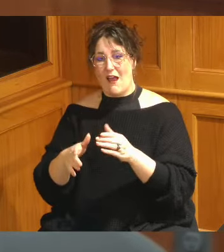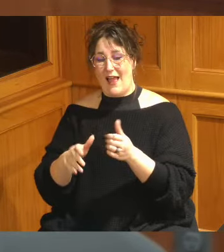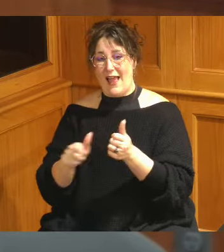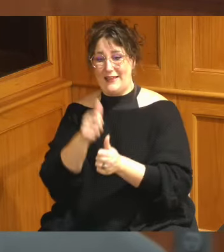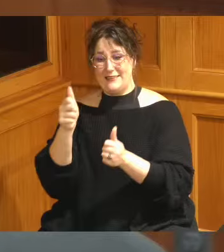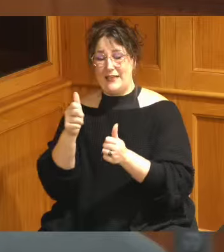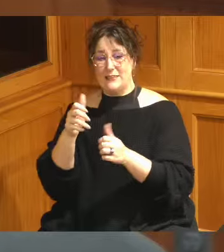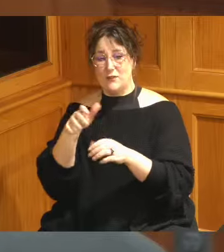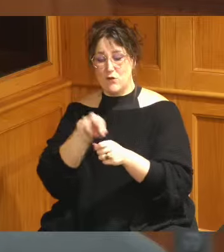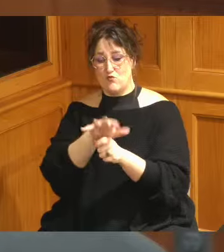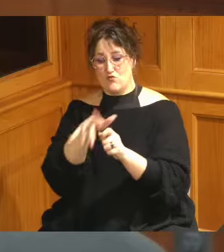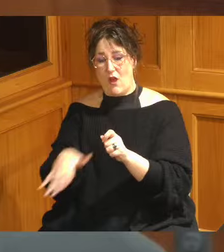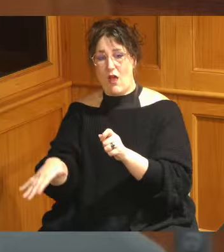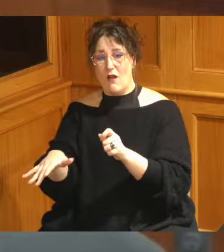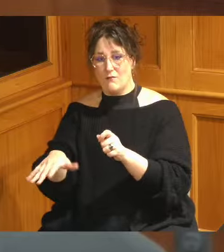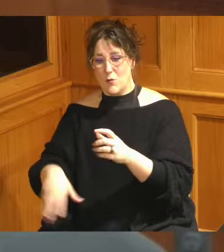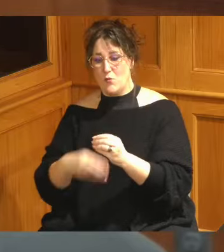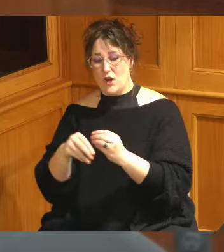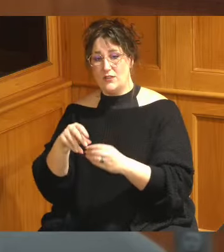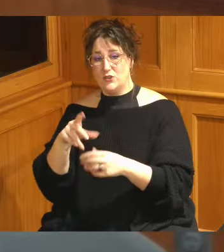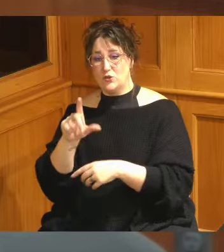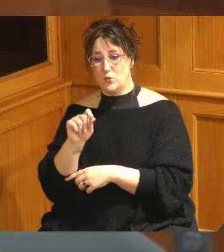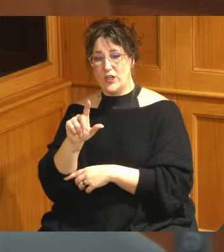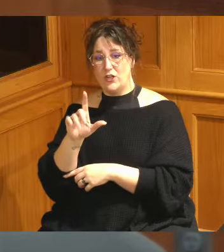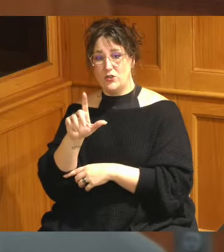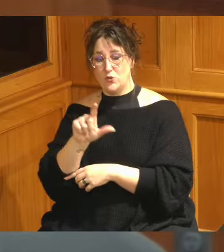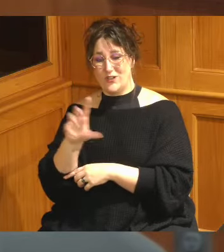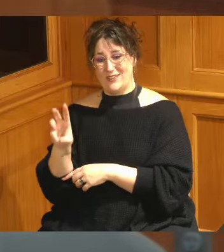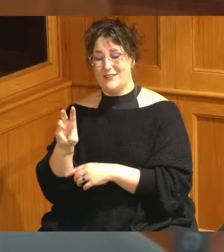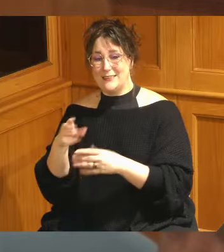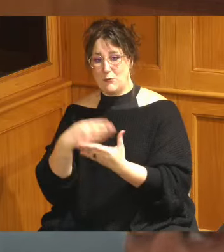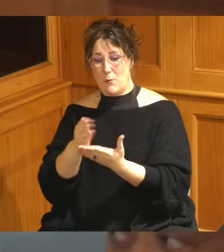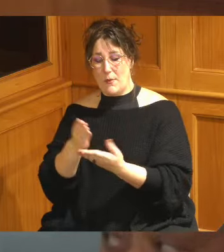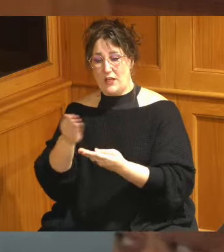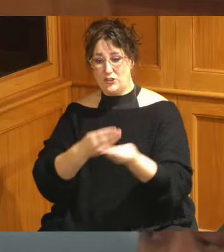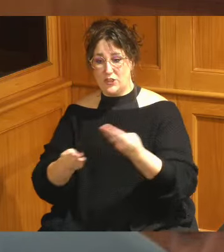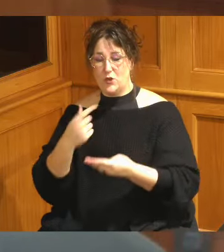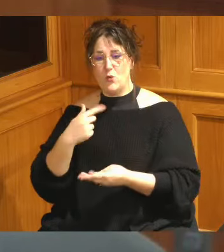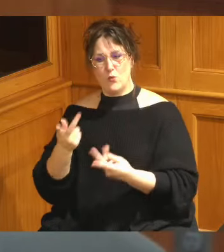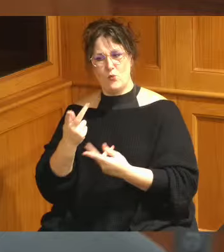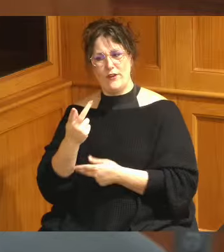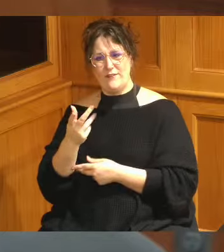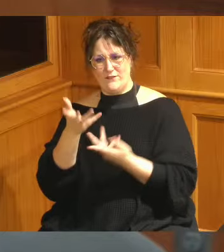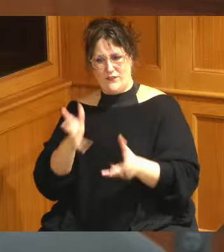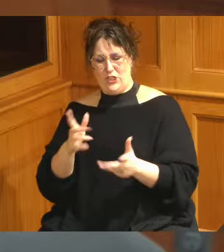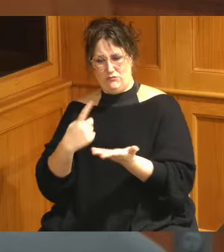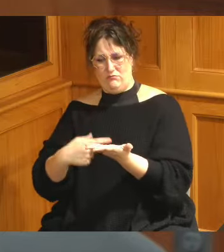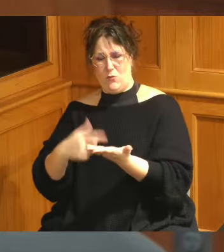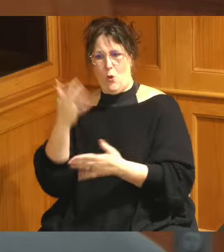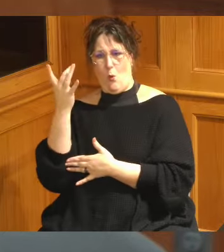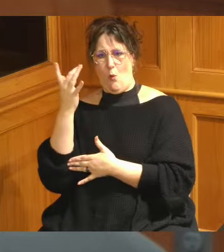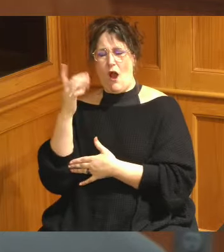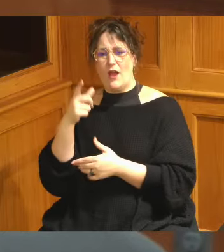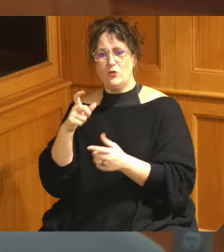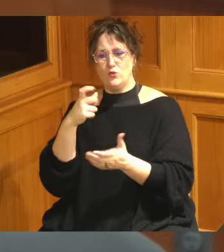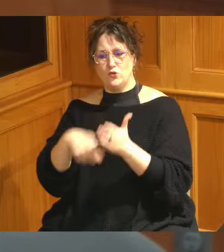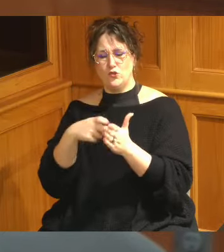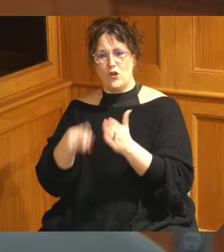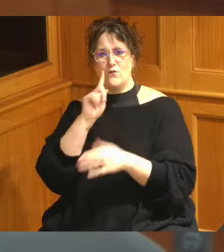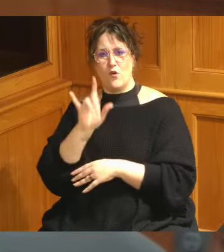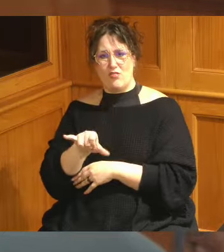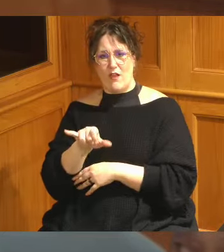budget. we've spoken before about the reasons for charging for excessive runoff. Two important facts